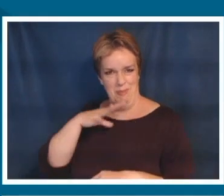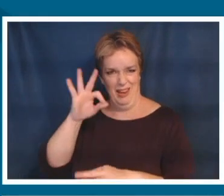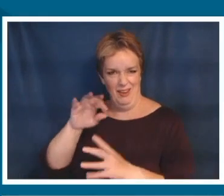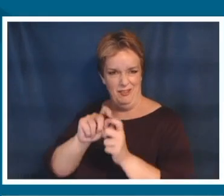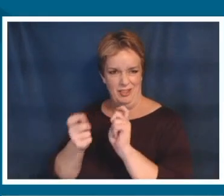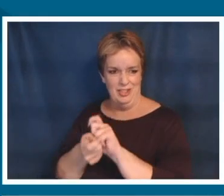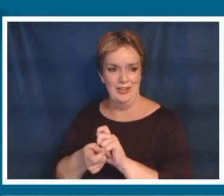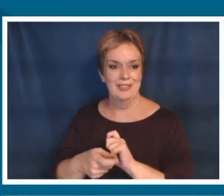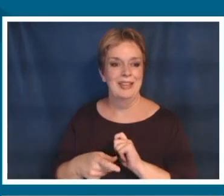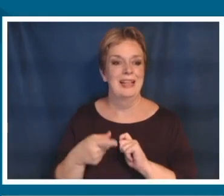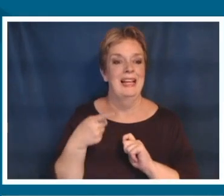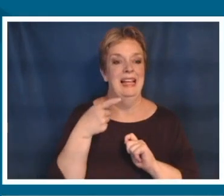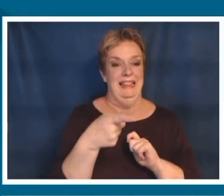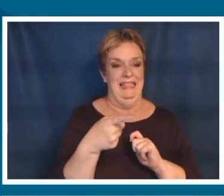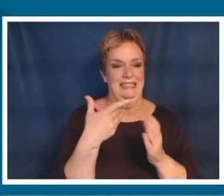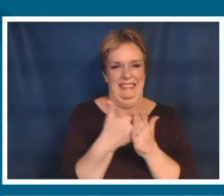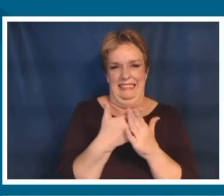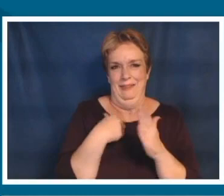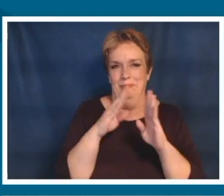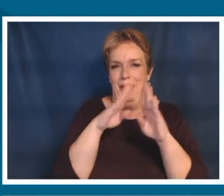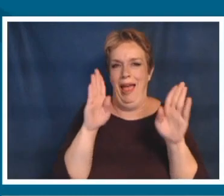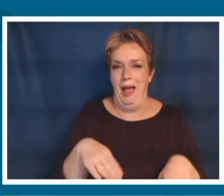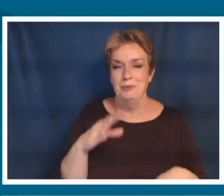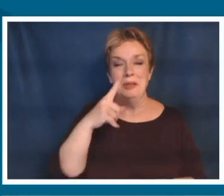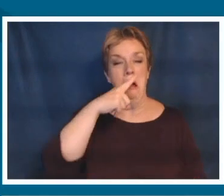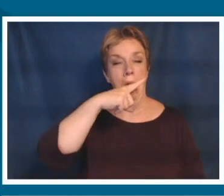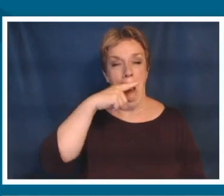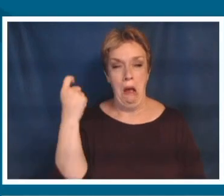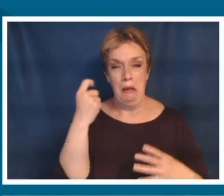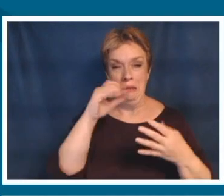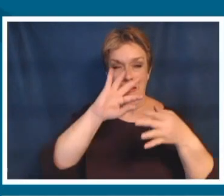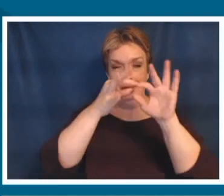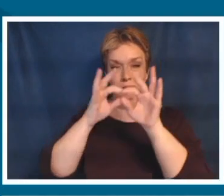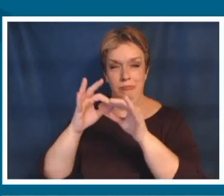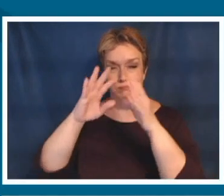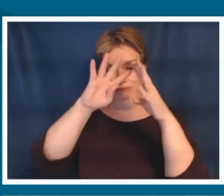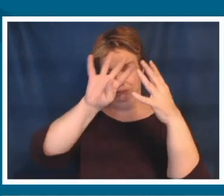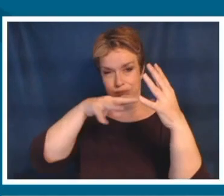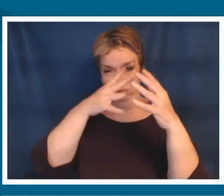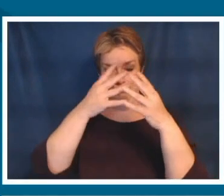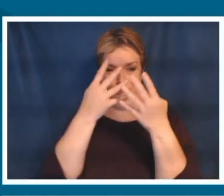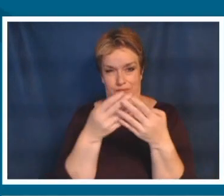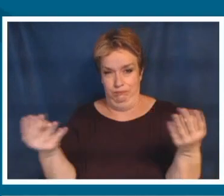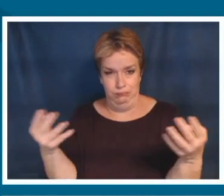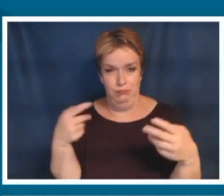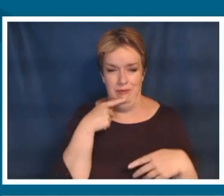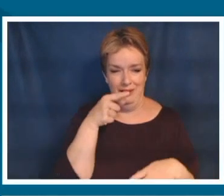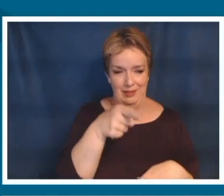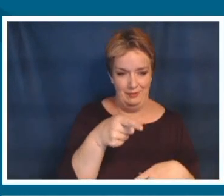our house but during the pandemic during lockdown i